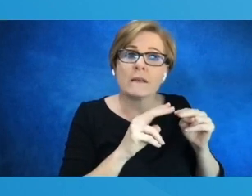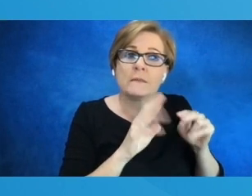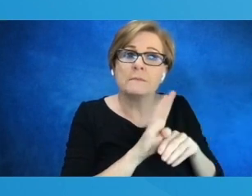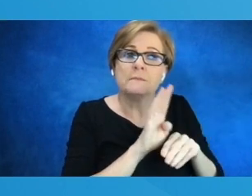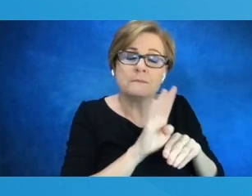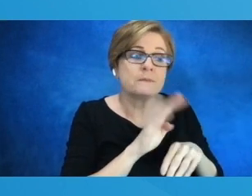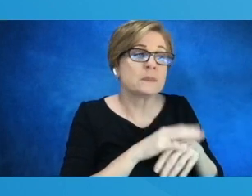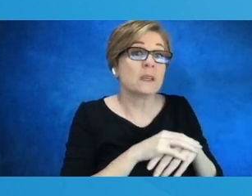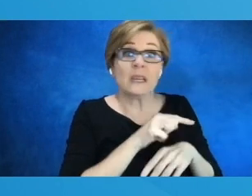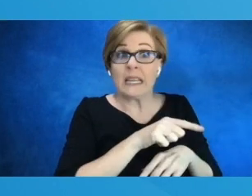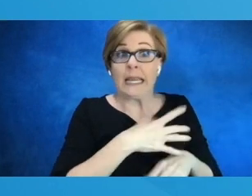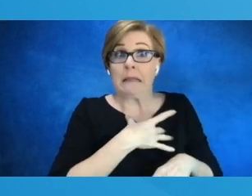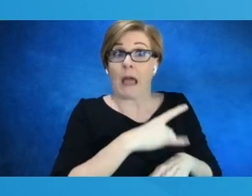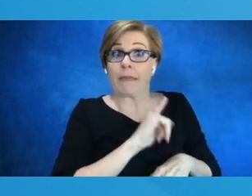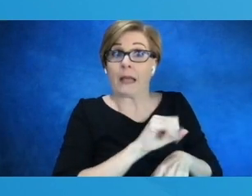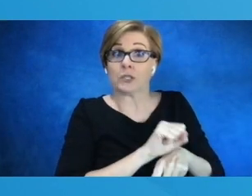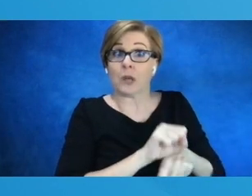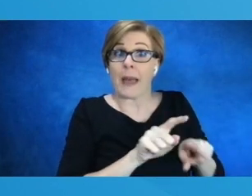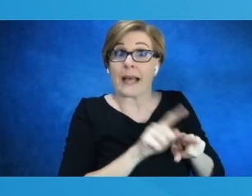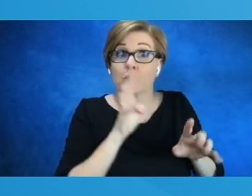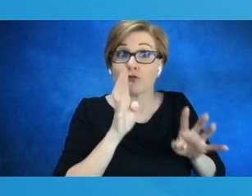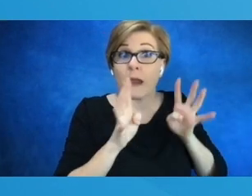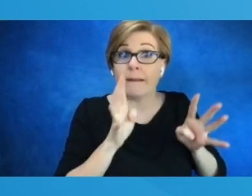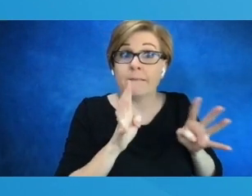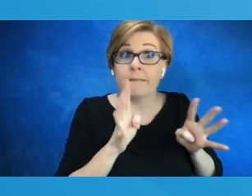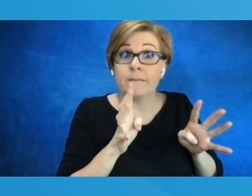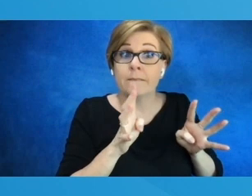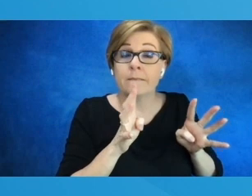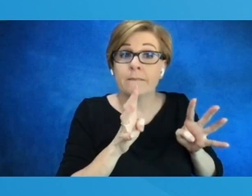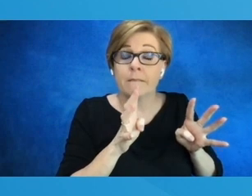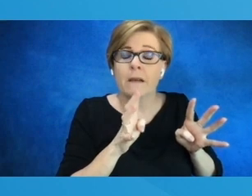But he started to get really inspired by the things he saw around him.